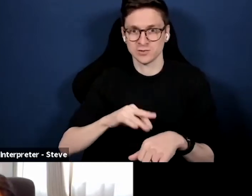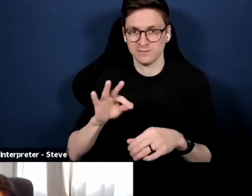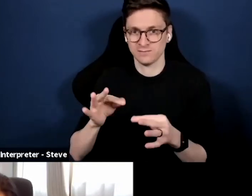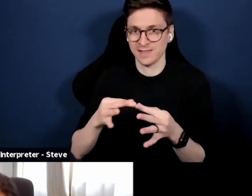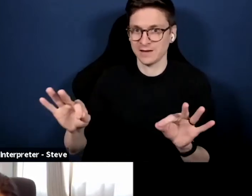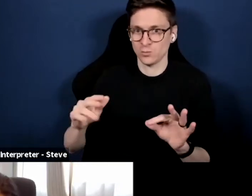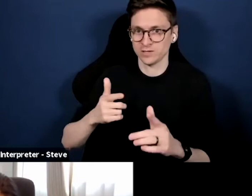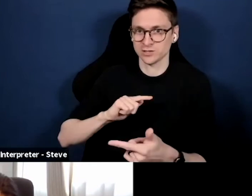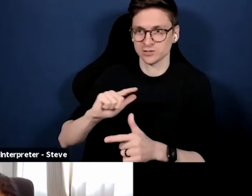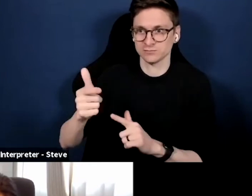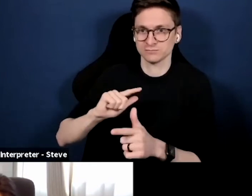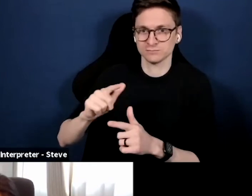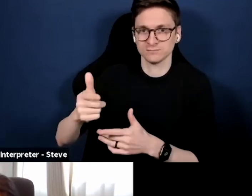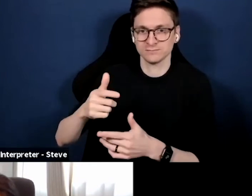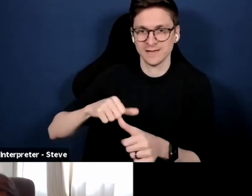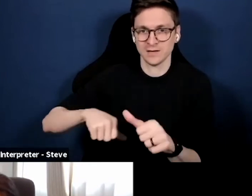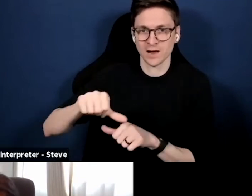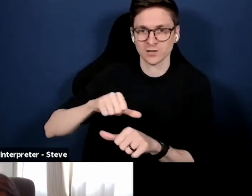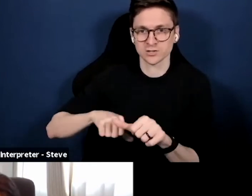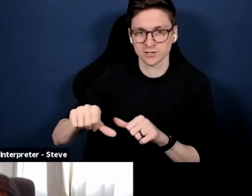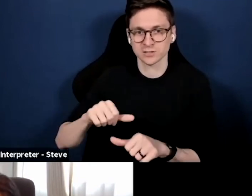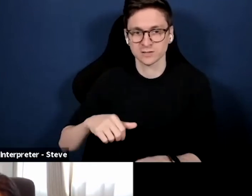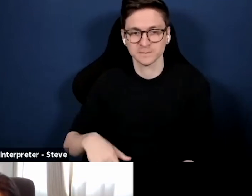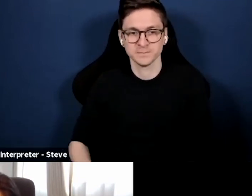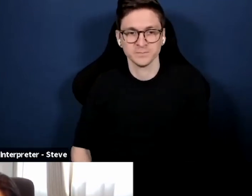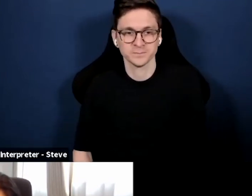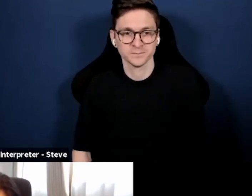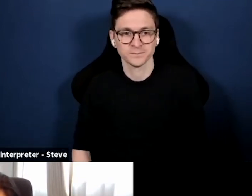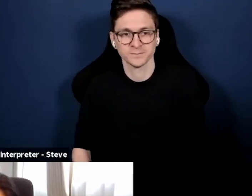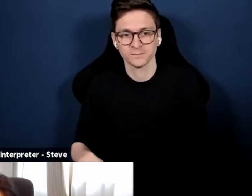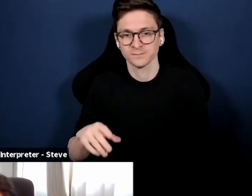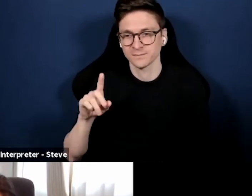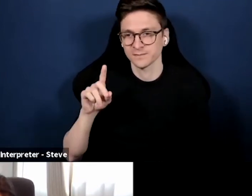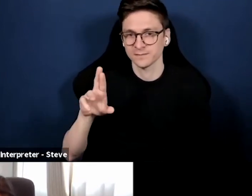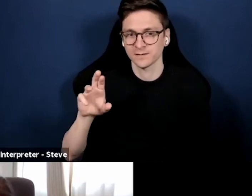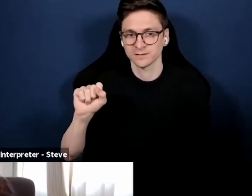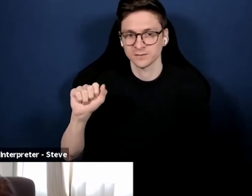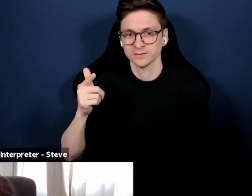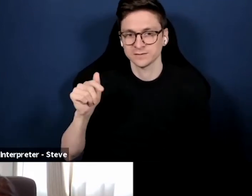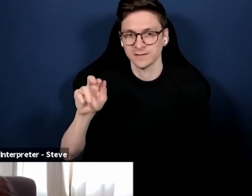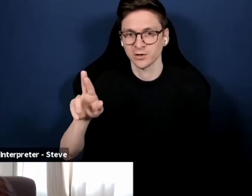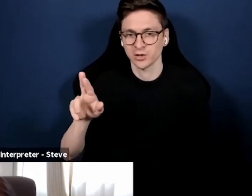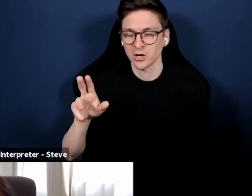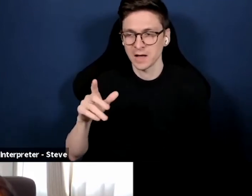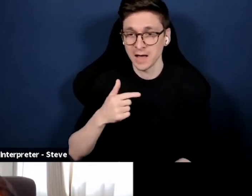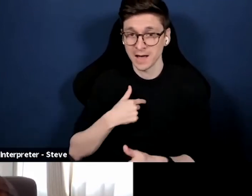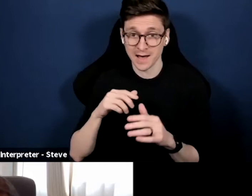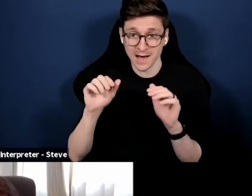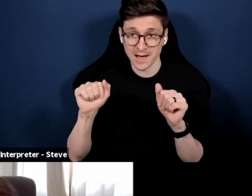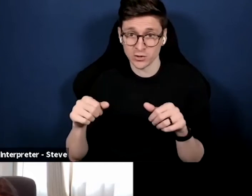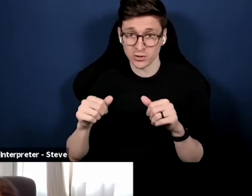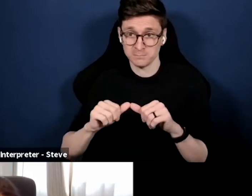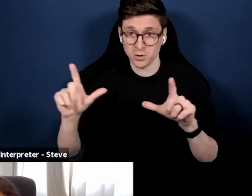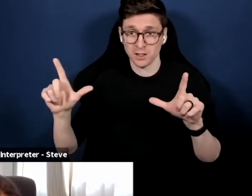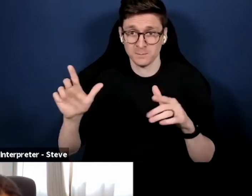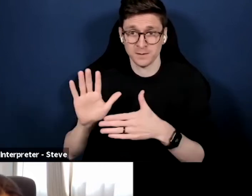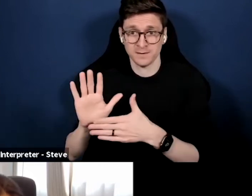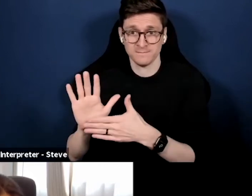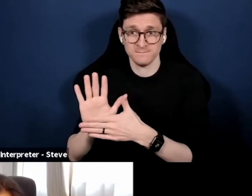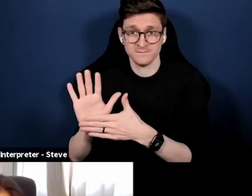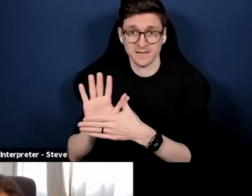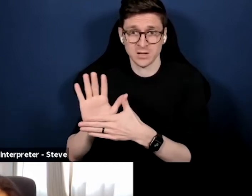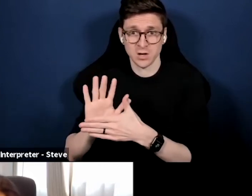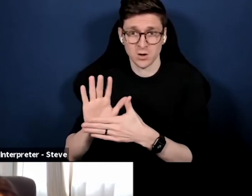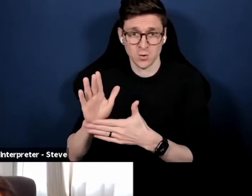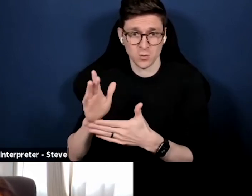so um actually i can i can probably show a um a a video um of of that to show where so apart